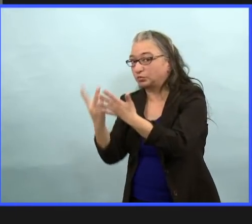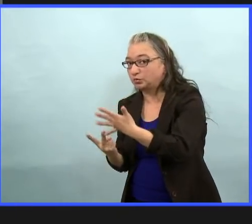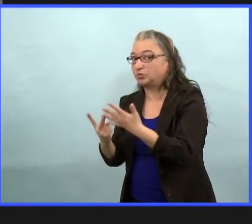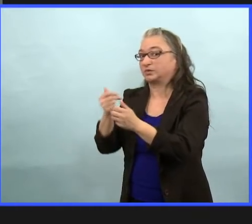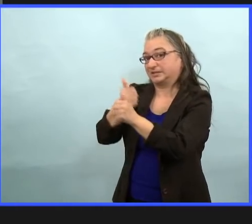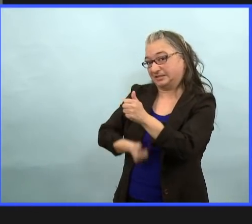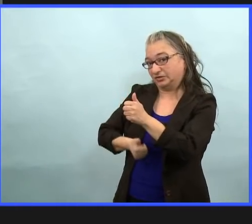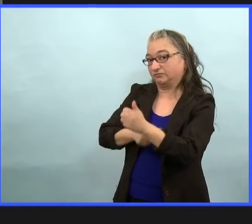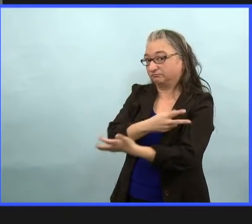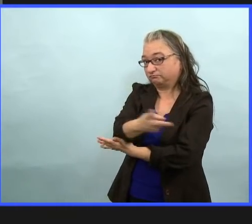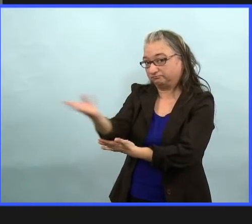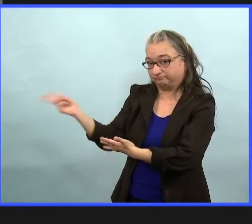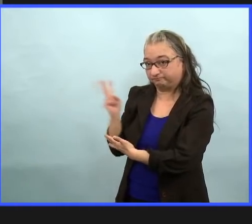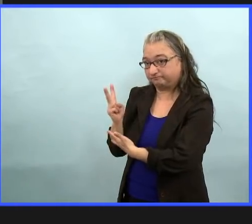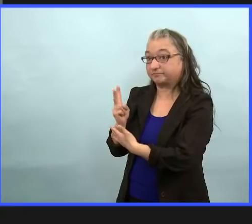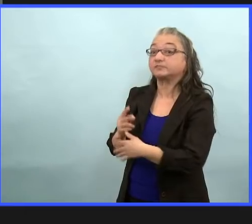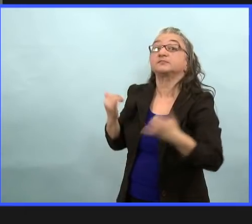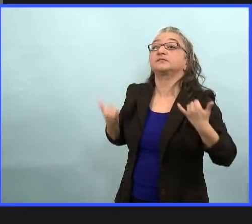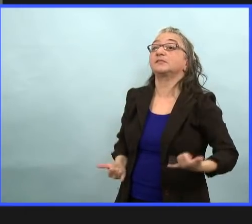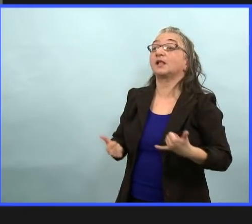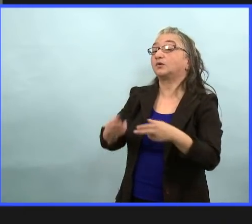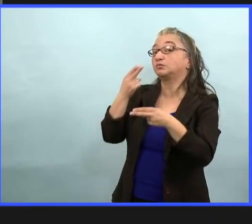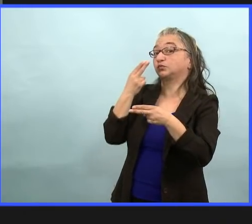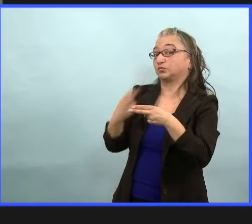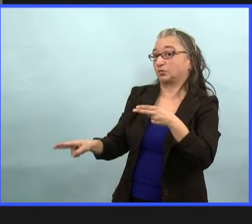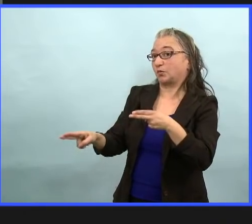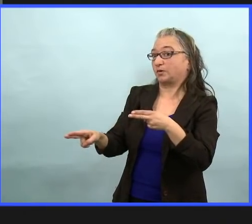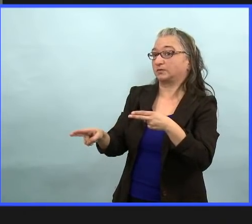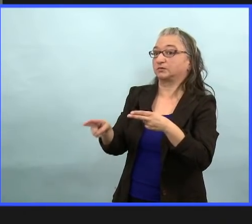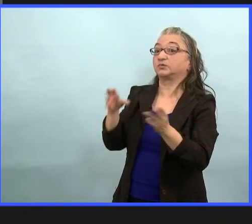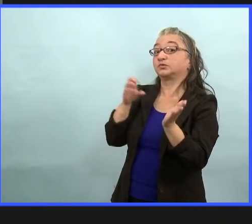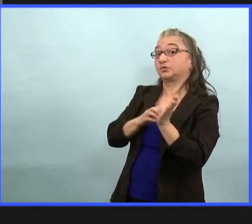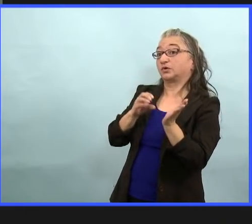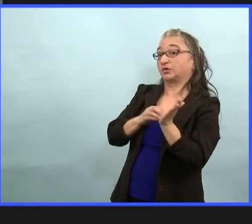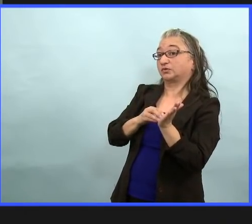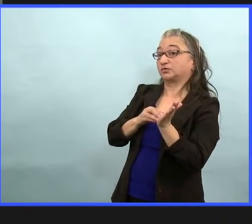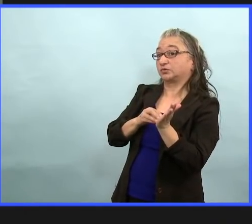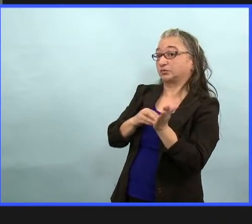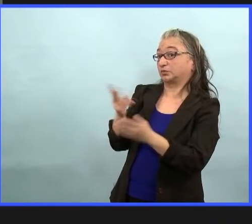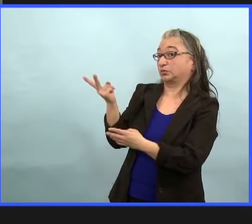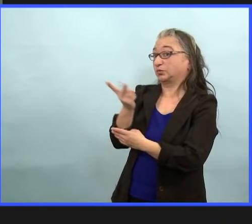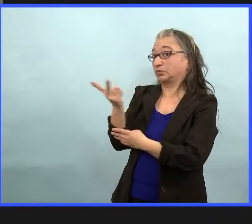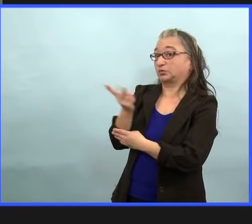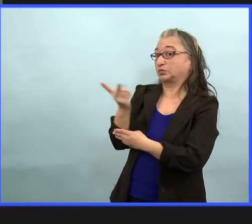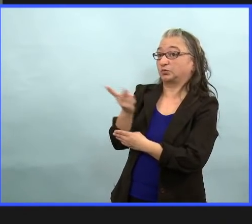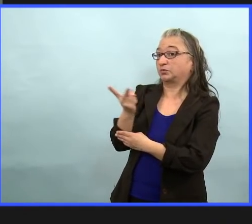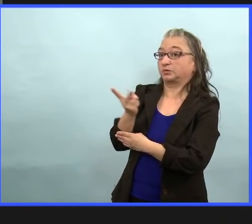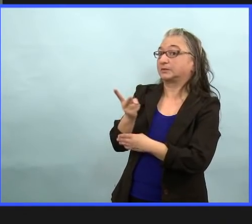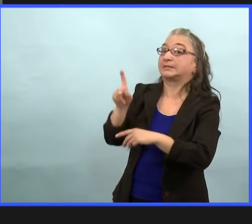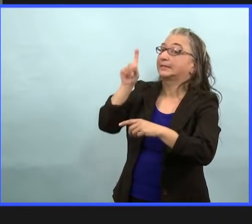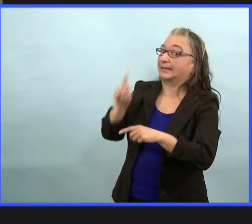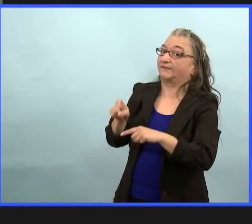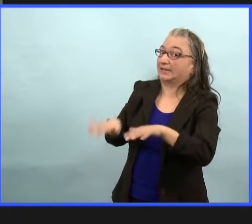you to be brief today some of our physicians uh may not be able to remain much longer but we'll